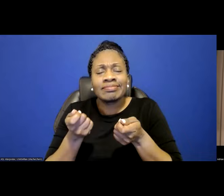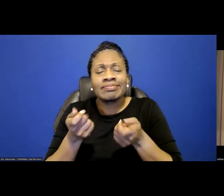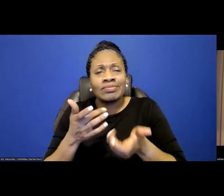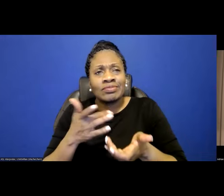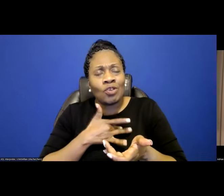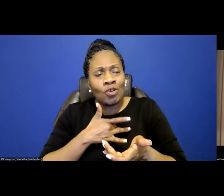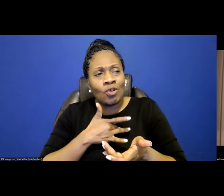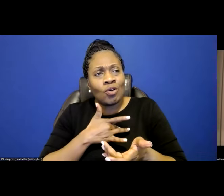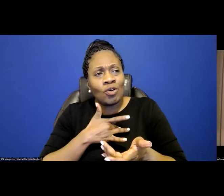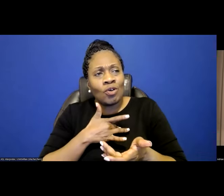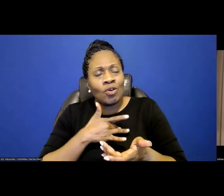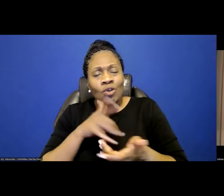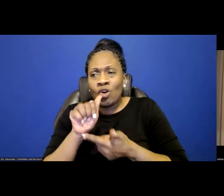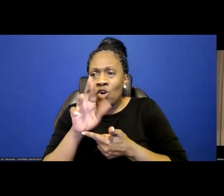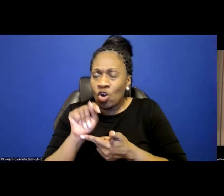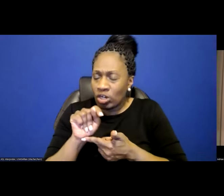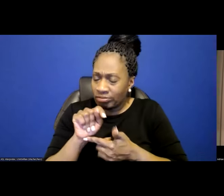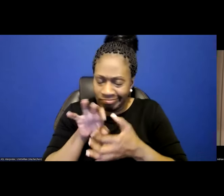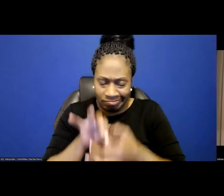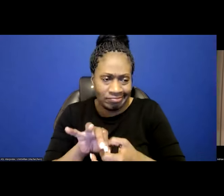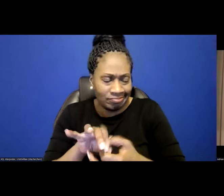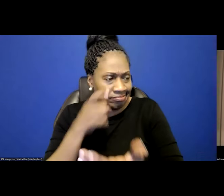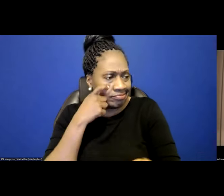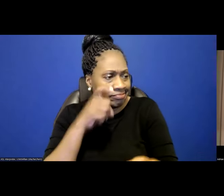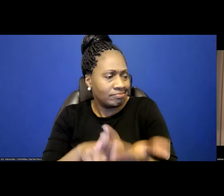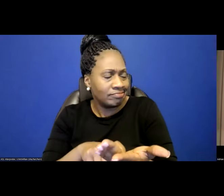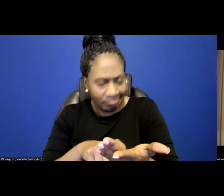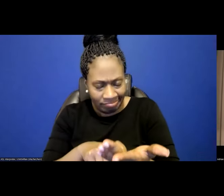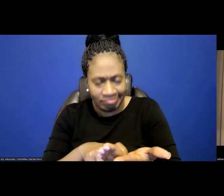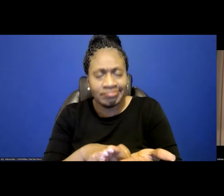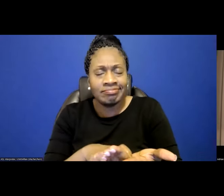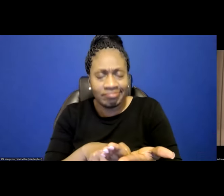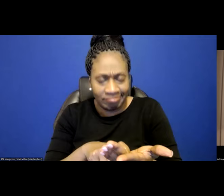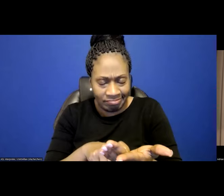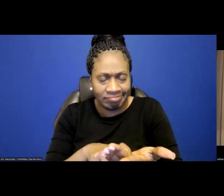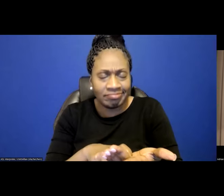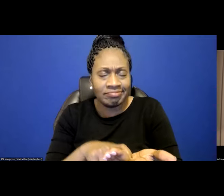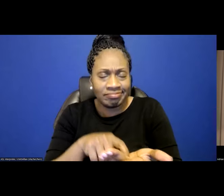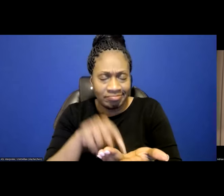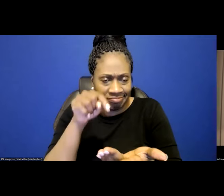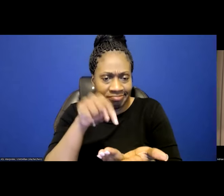to recognize that, you know, I always think about this